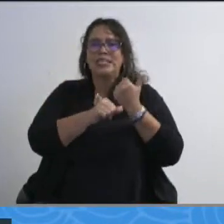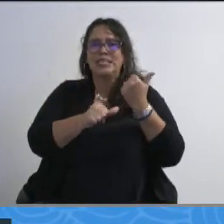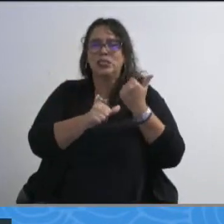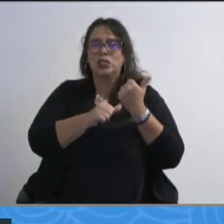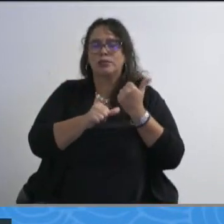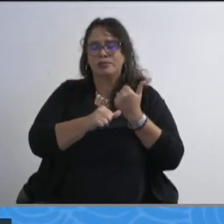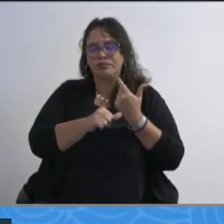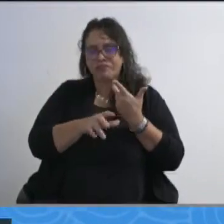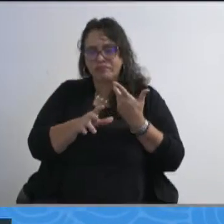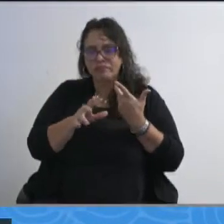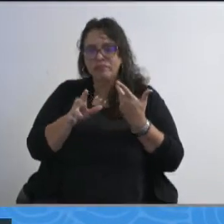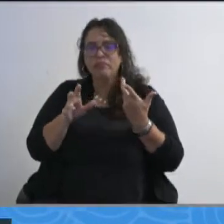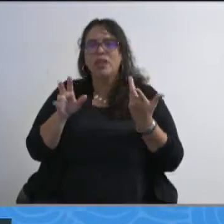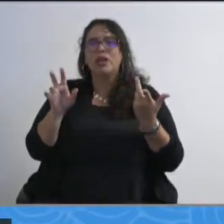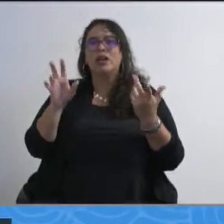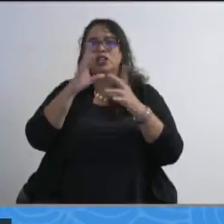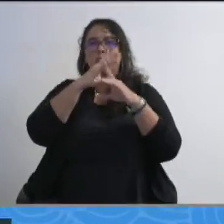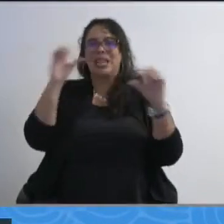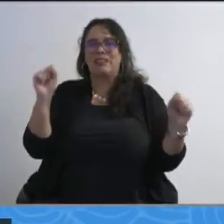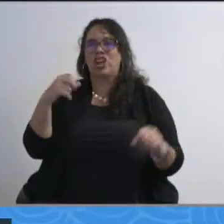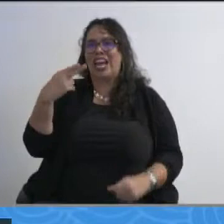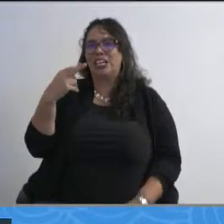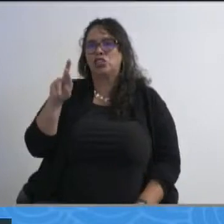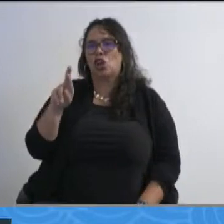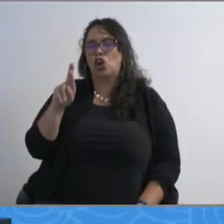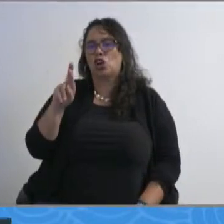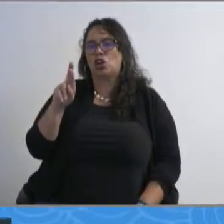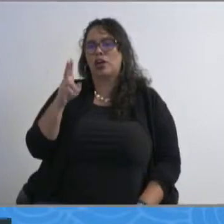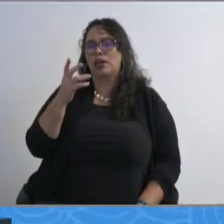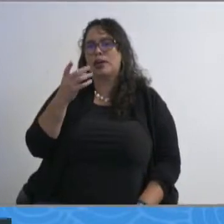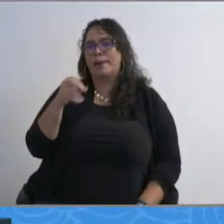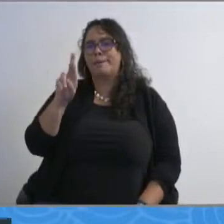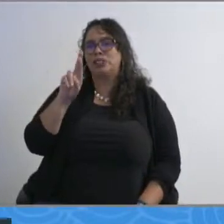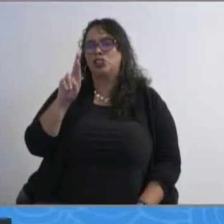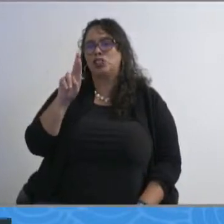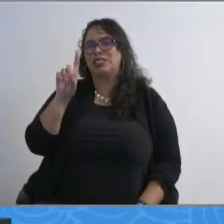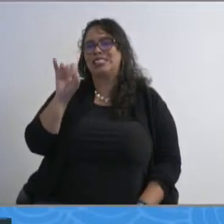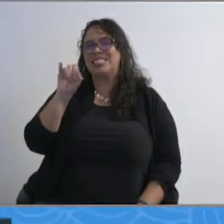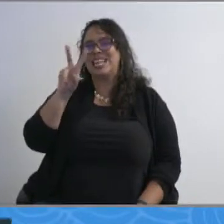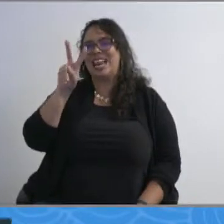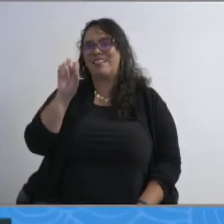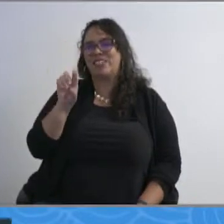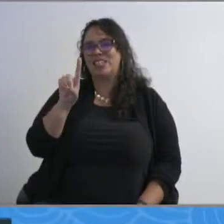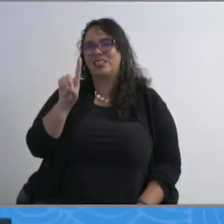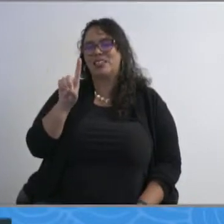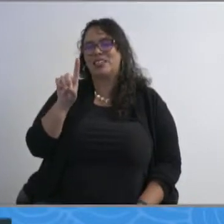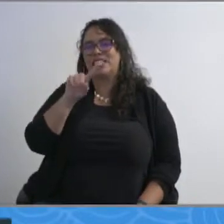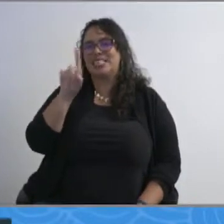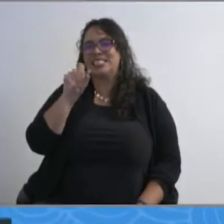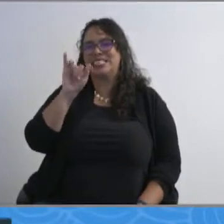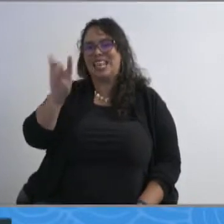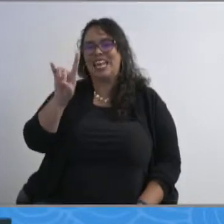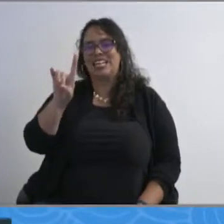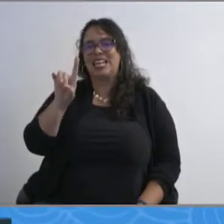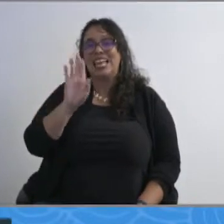his name is David Zaid, one of his goals has exactly what you are speaking to Ms. Colter. Exactly.